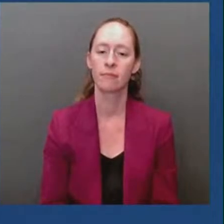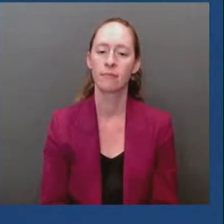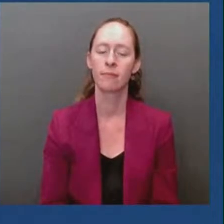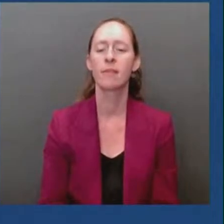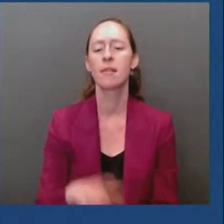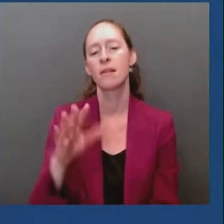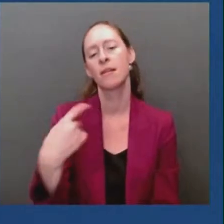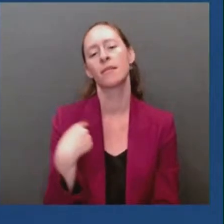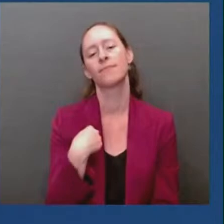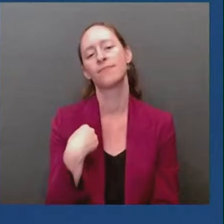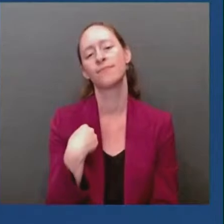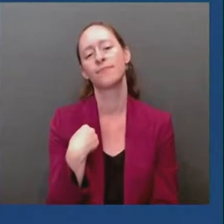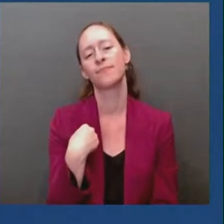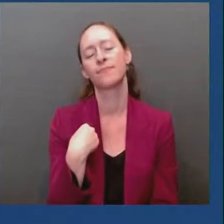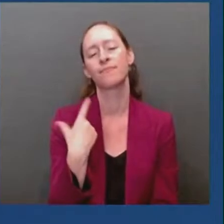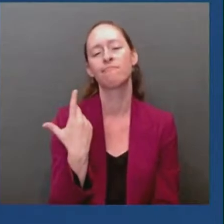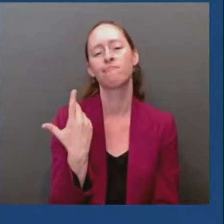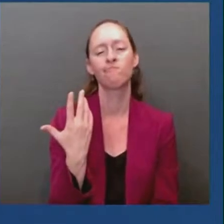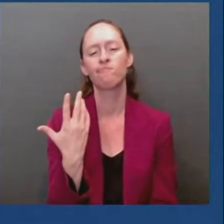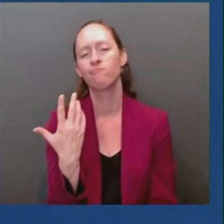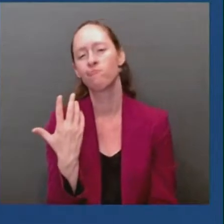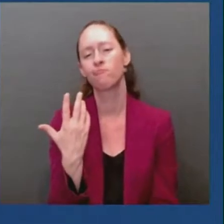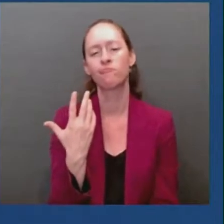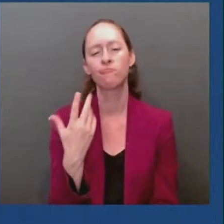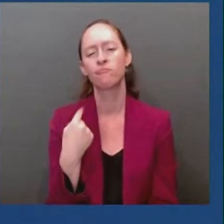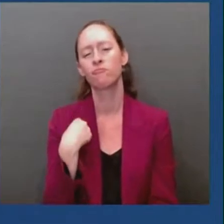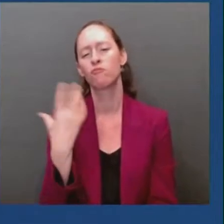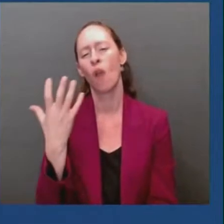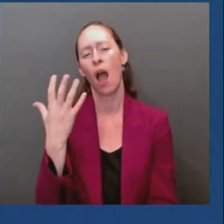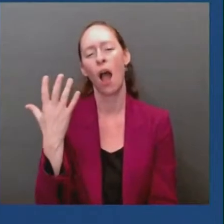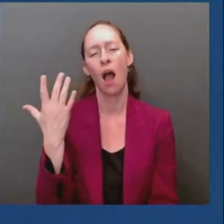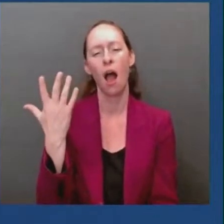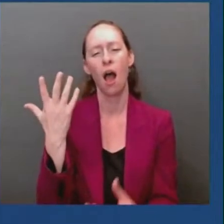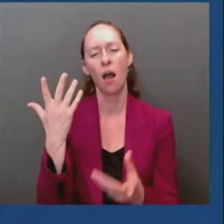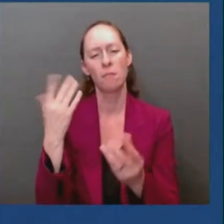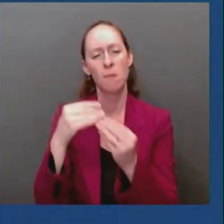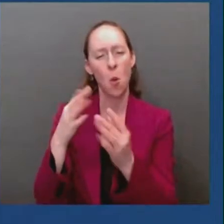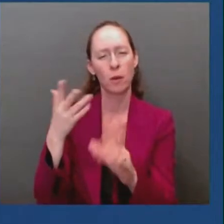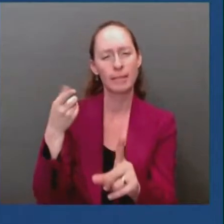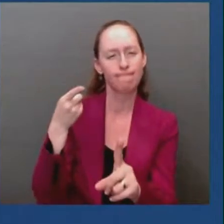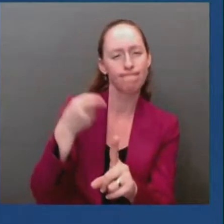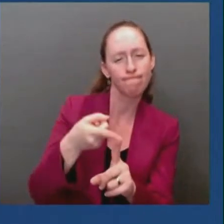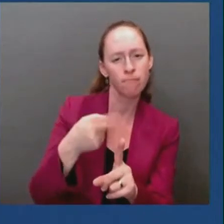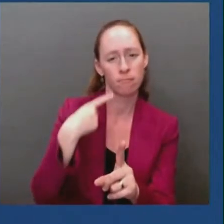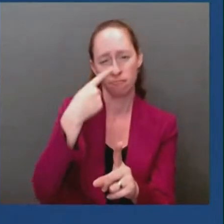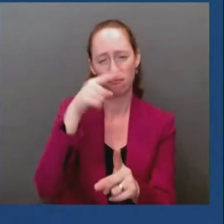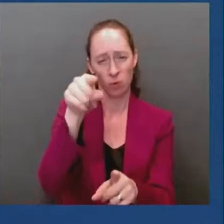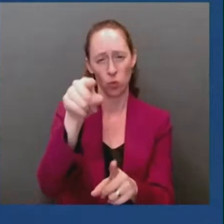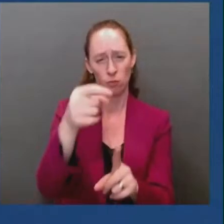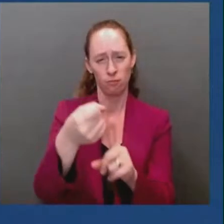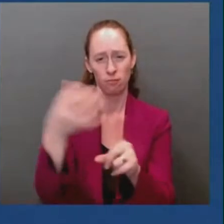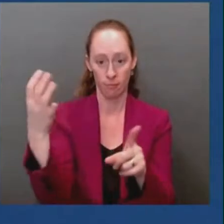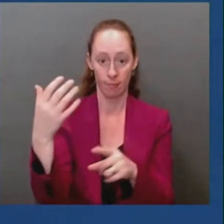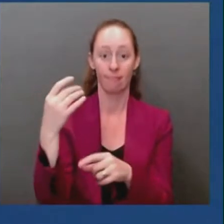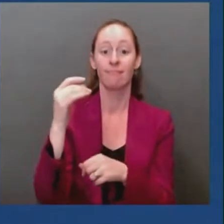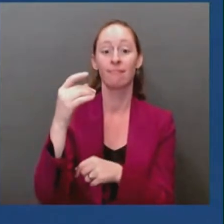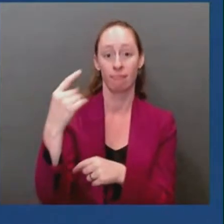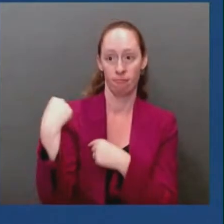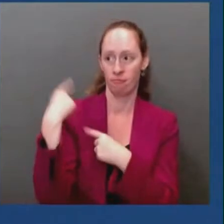TAKING MY QUESTION. THIS WAS ADDRESSED A LITTLE BIT A COUPLE QUESTIONS AGO BUT I